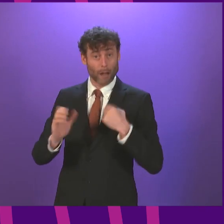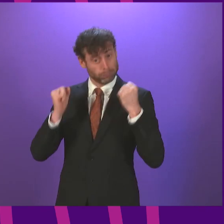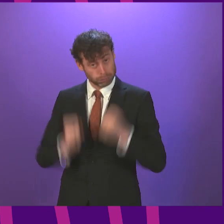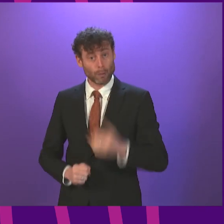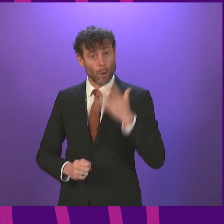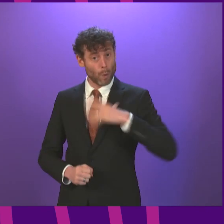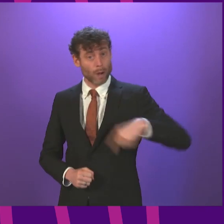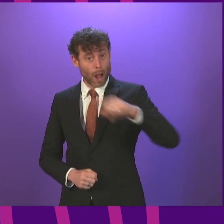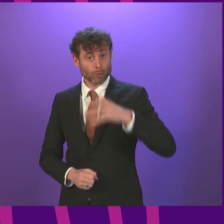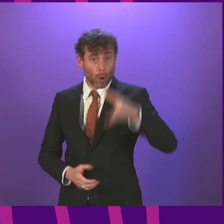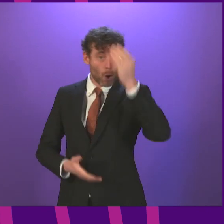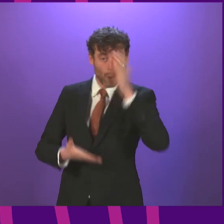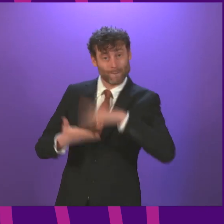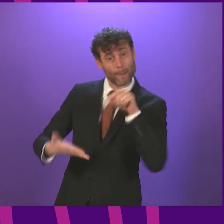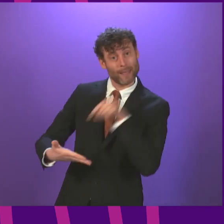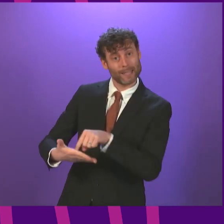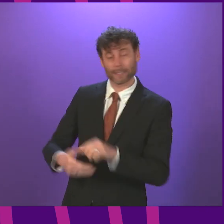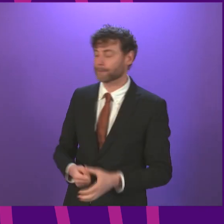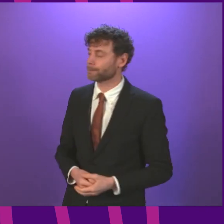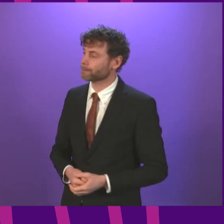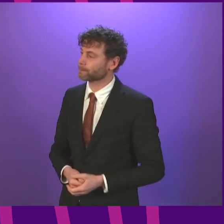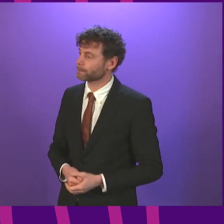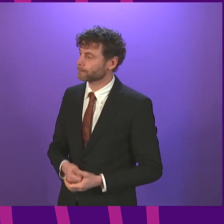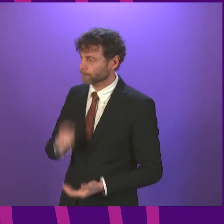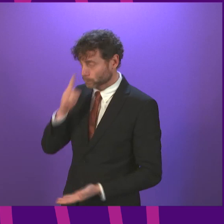Ruth Davidson: I asked the First Minister a very specific